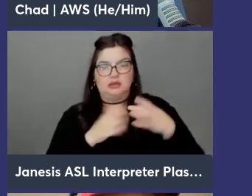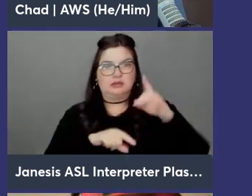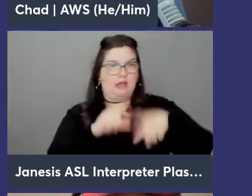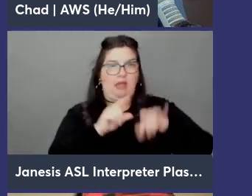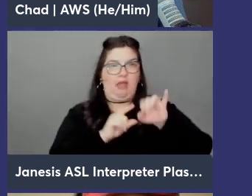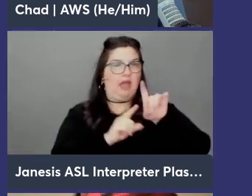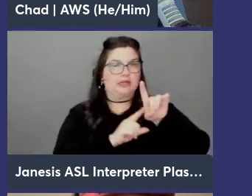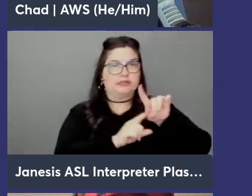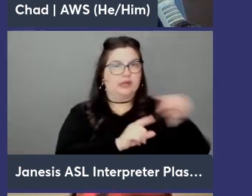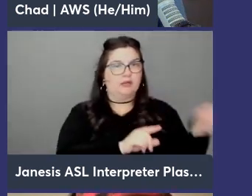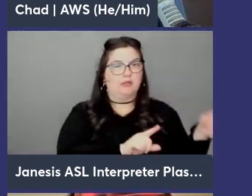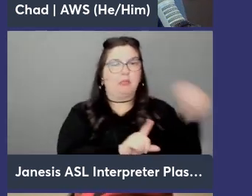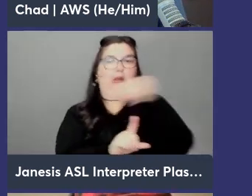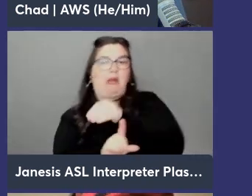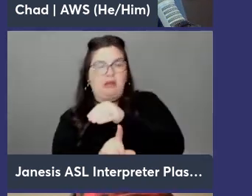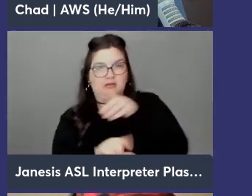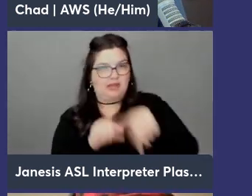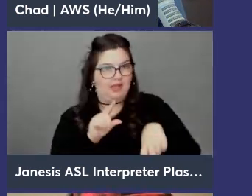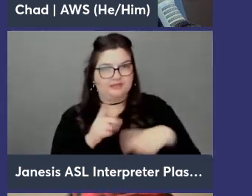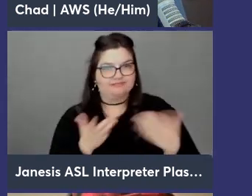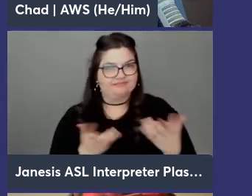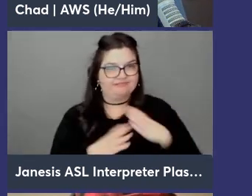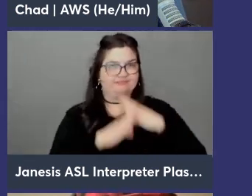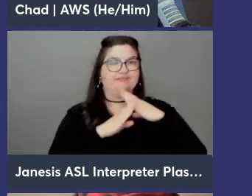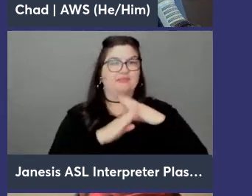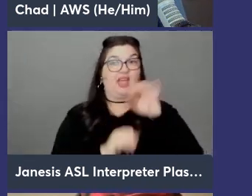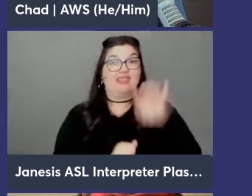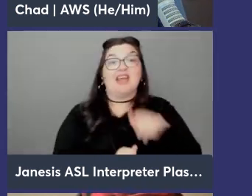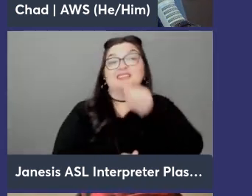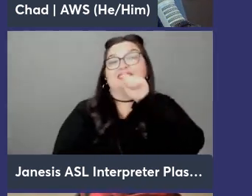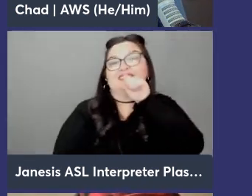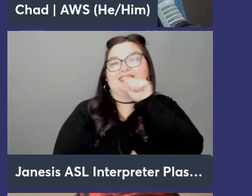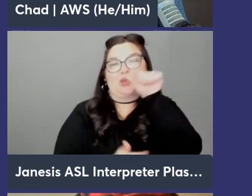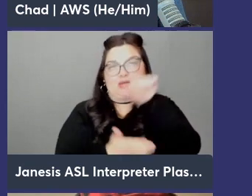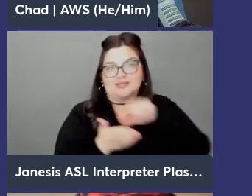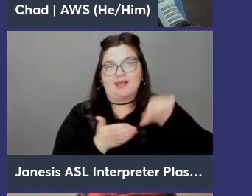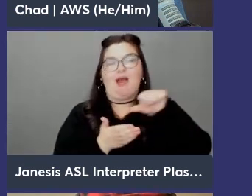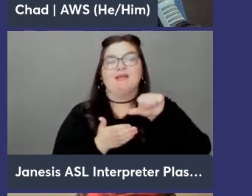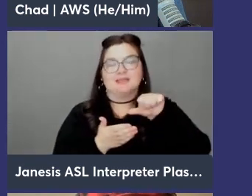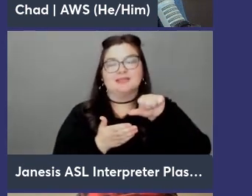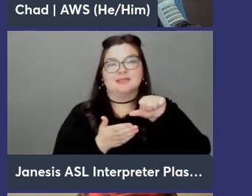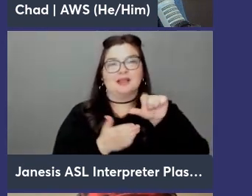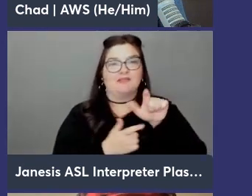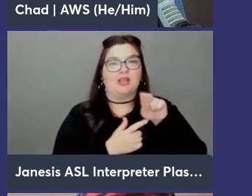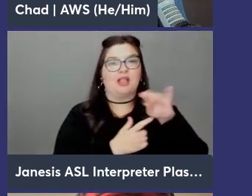And that's, to your question, the secret sauce of Lumigo. We develop the technology,